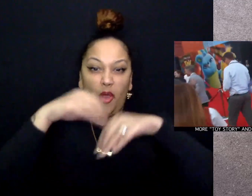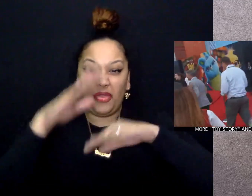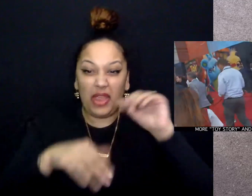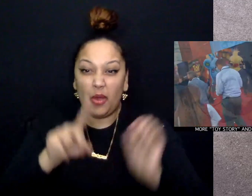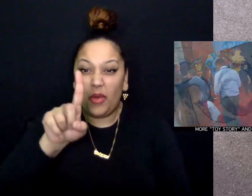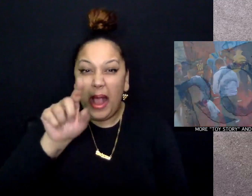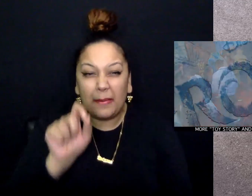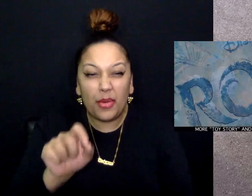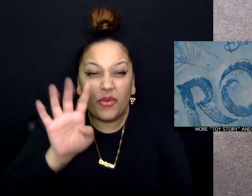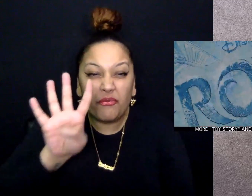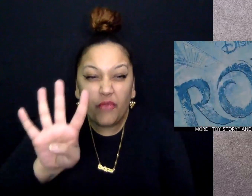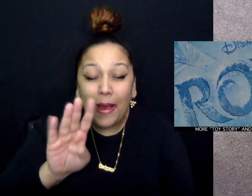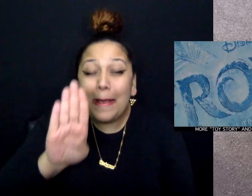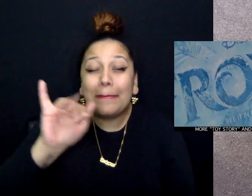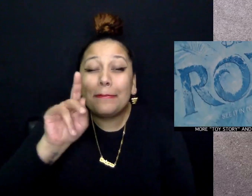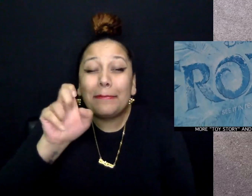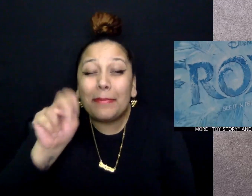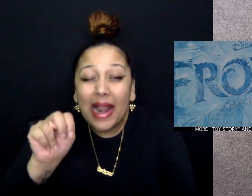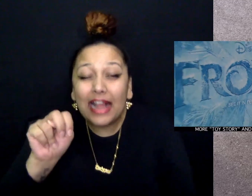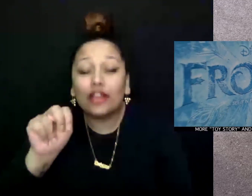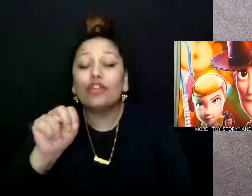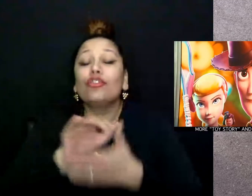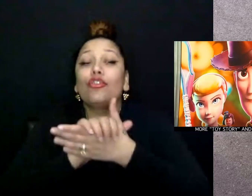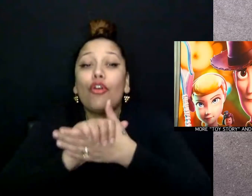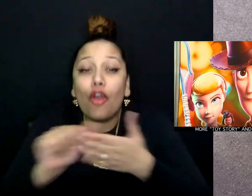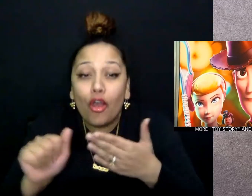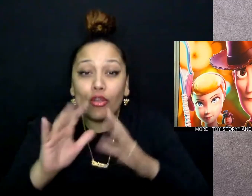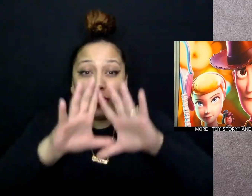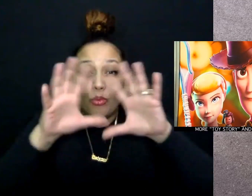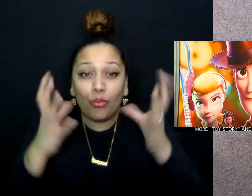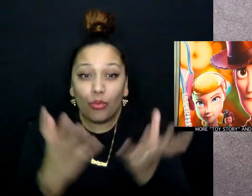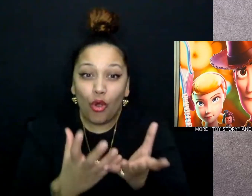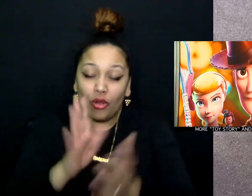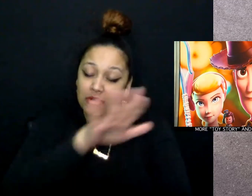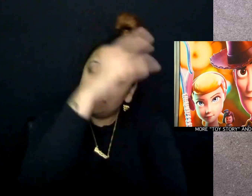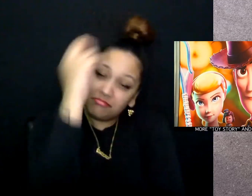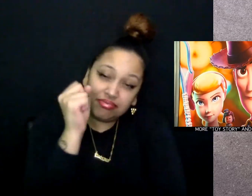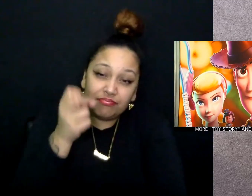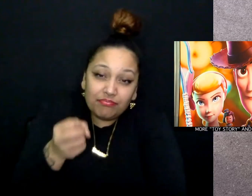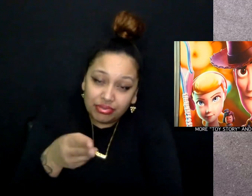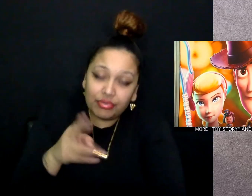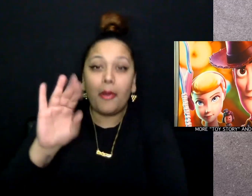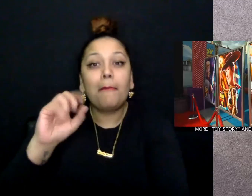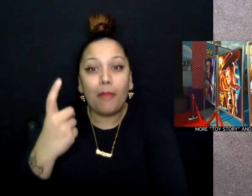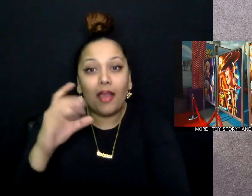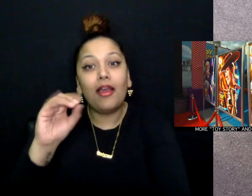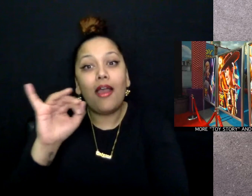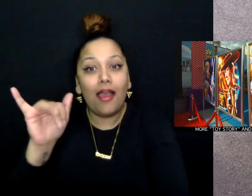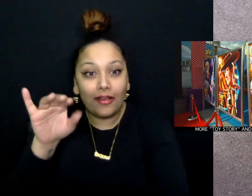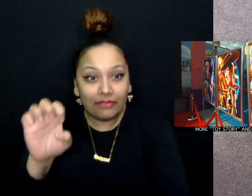That's up 10% from the previous year. according to research firms since her Tower